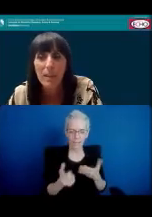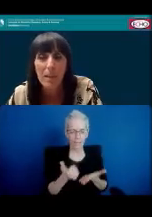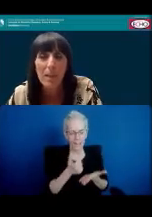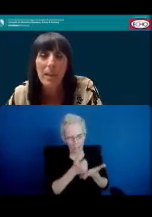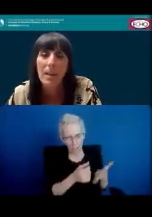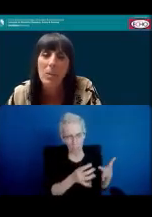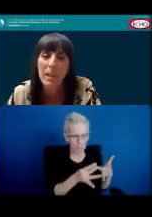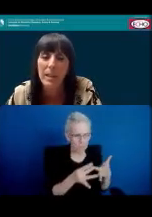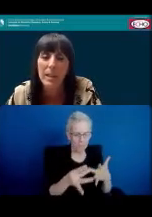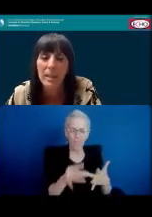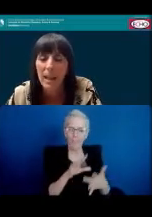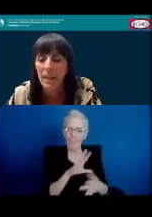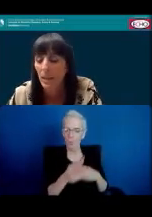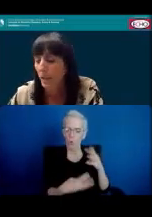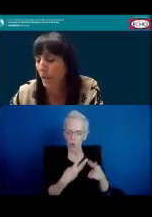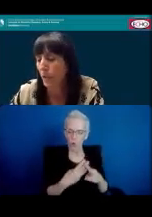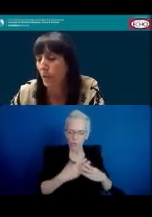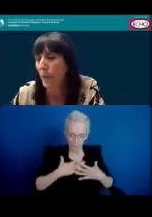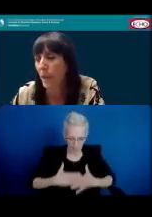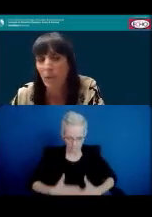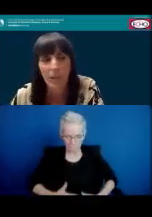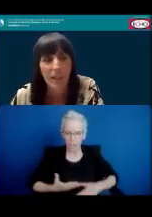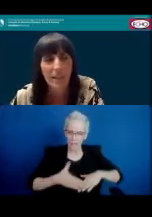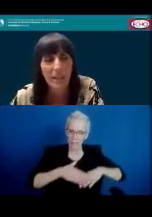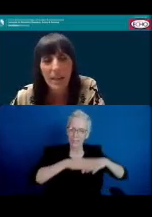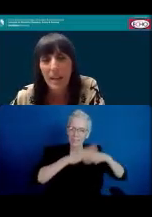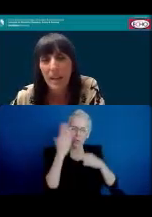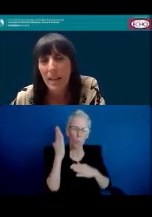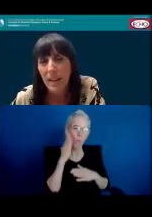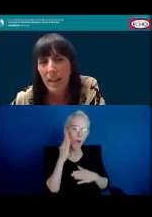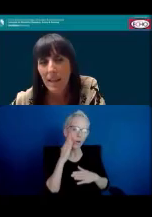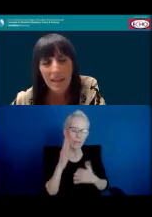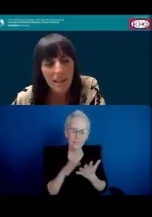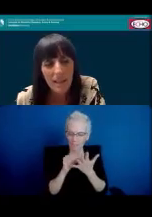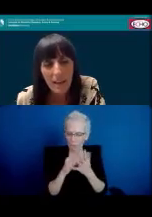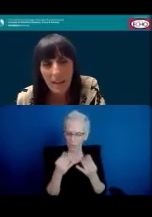that body awareness and learn those boundaries. In this next